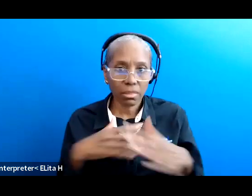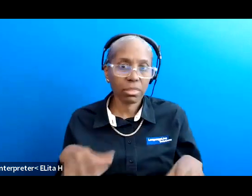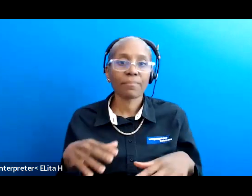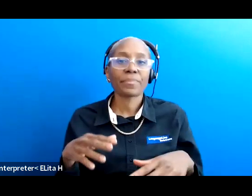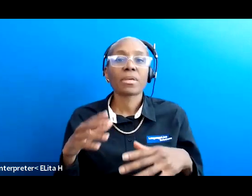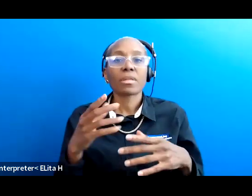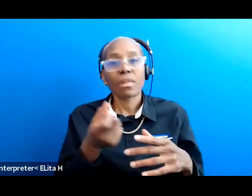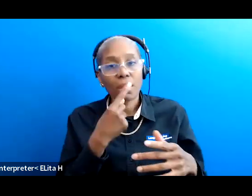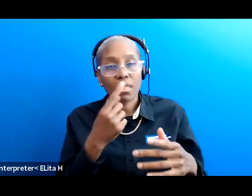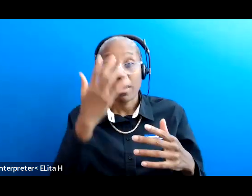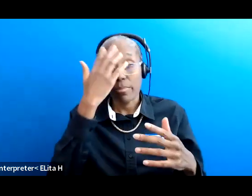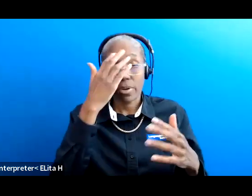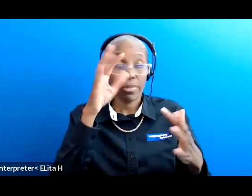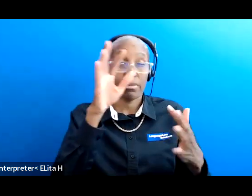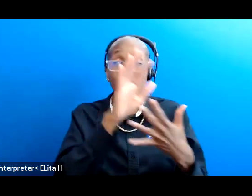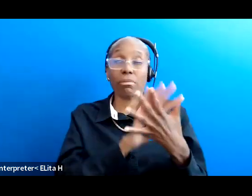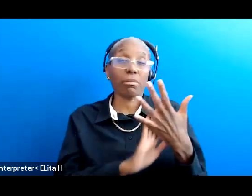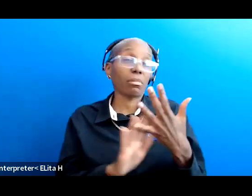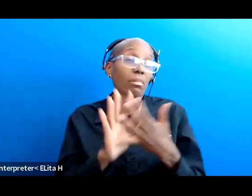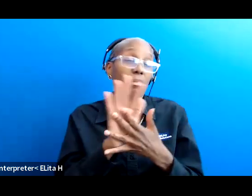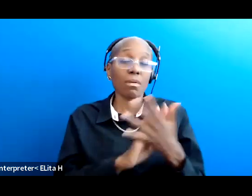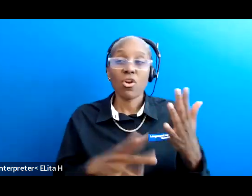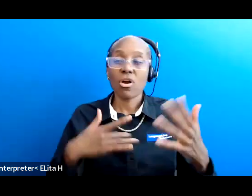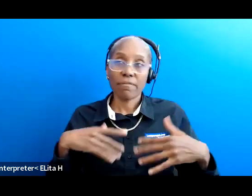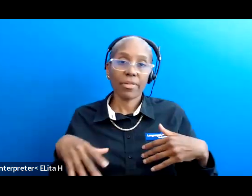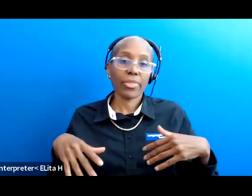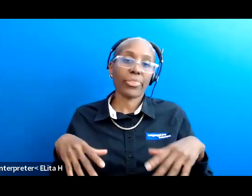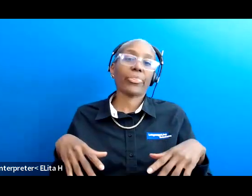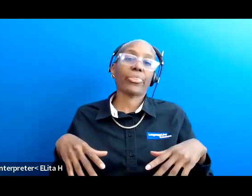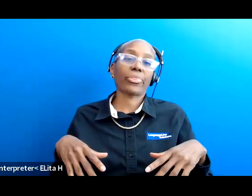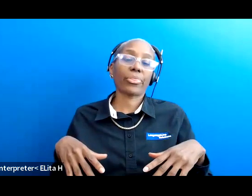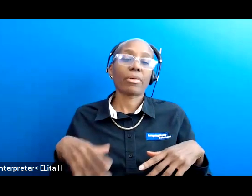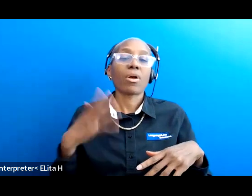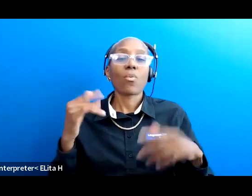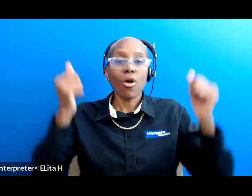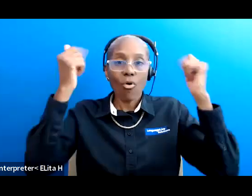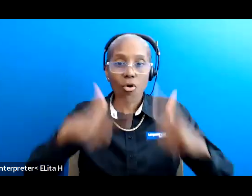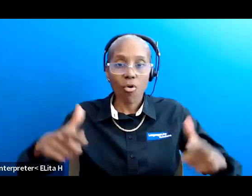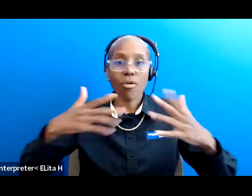fog and they don't like that or they feel real lethargic, because it's relaxing all the muscles in your body.